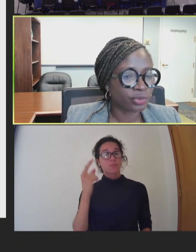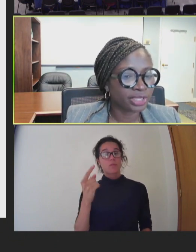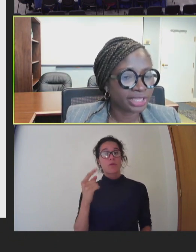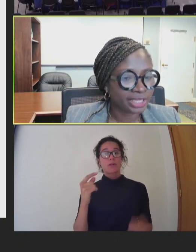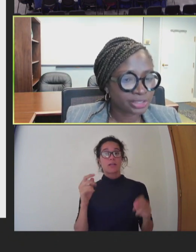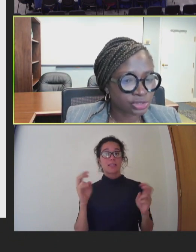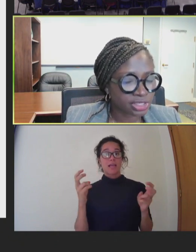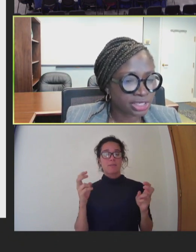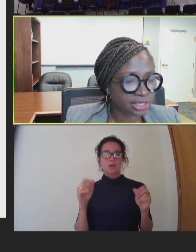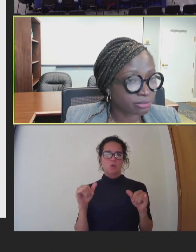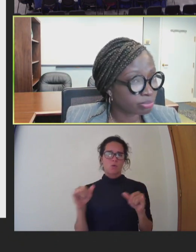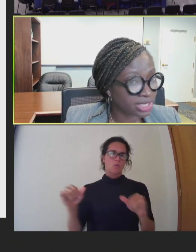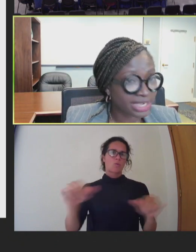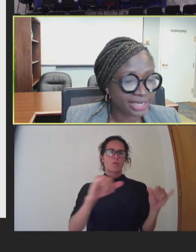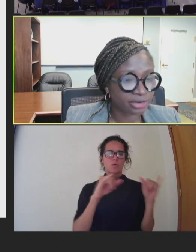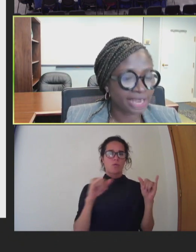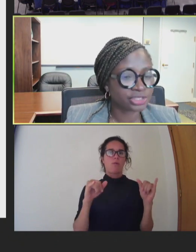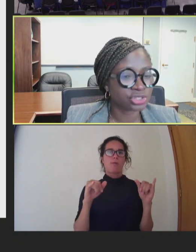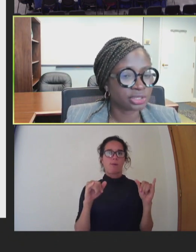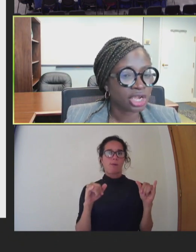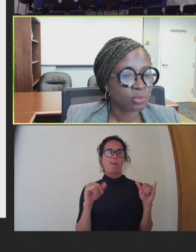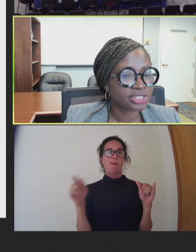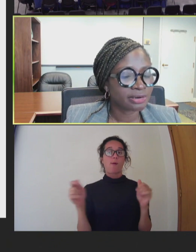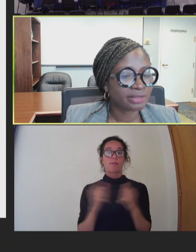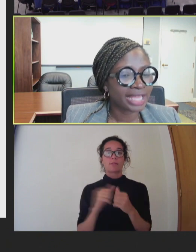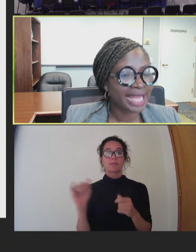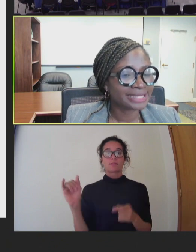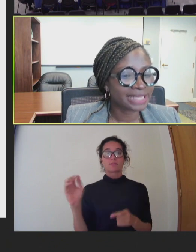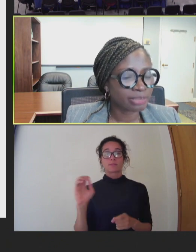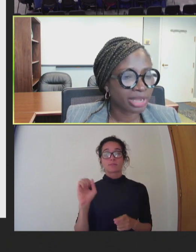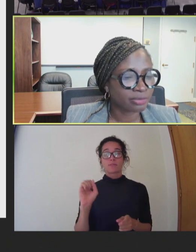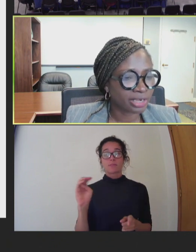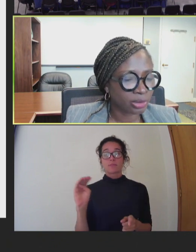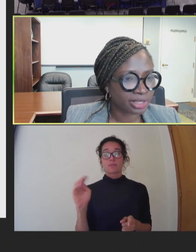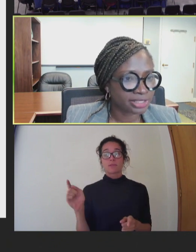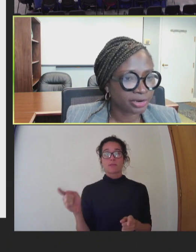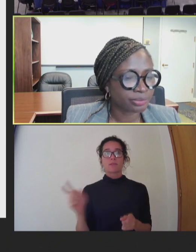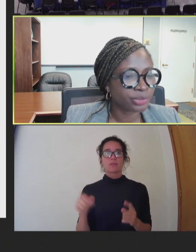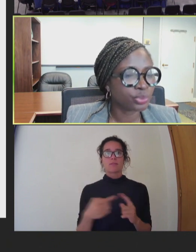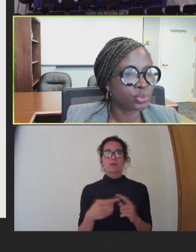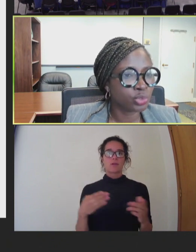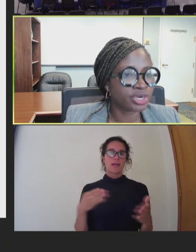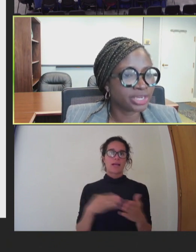or in the -- in media interaction was around the anti-migrant commentary. People really